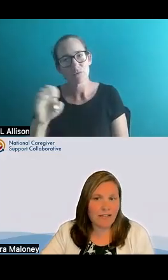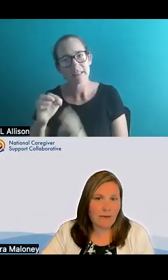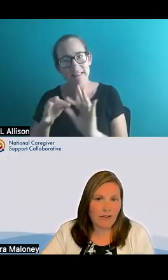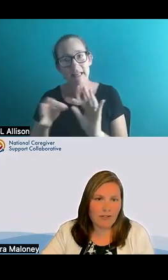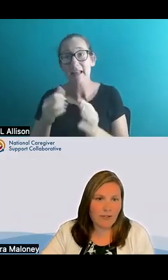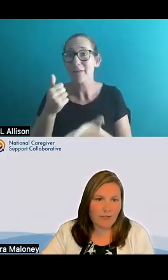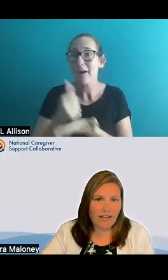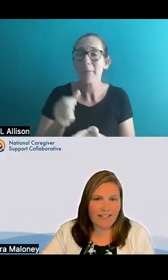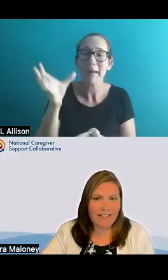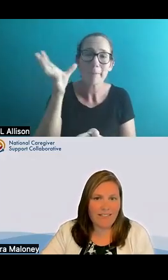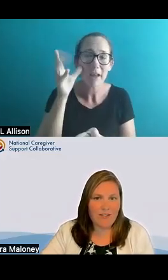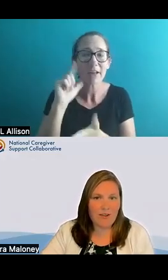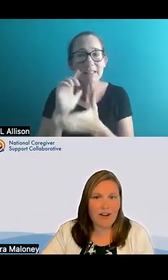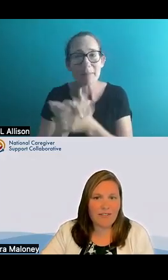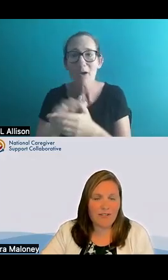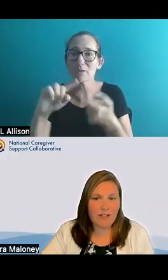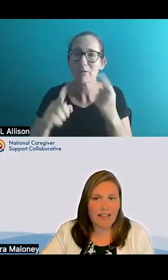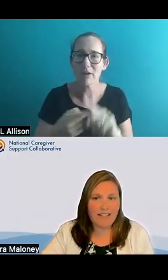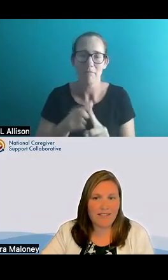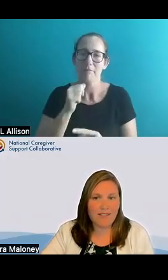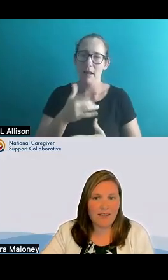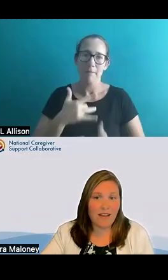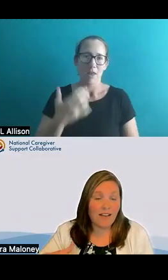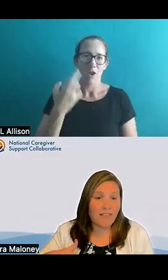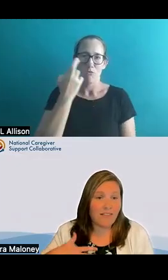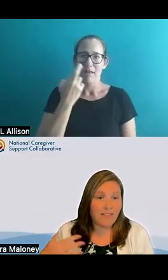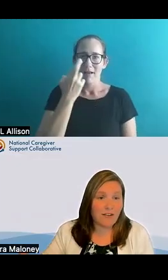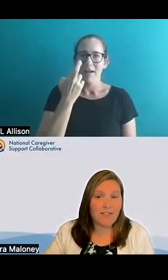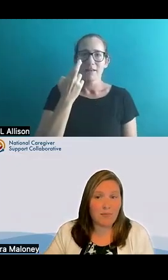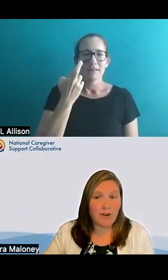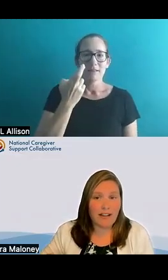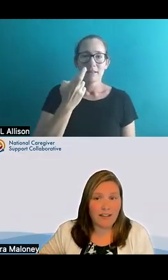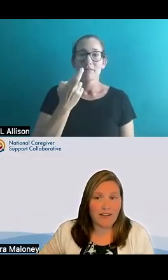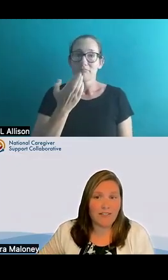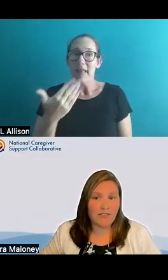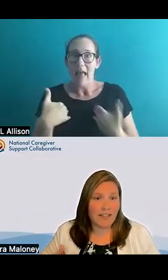a spouse, or a friend, and they don't often realize this that there is support out there that